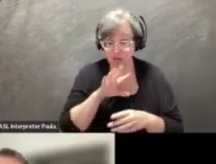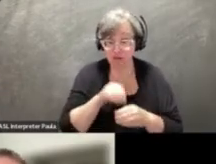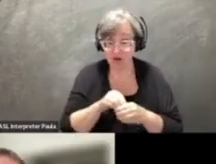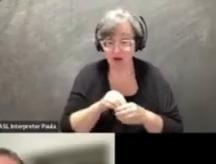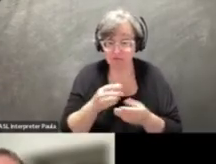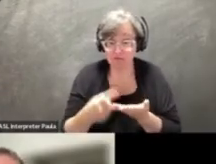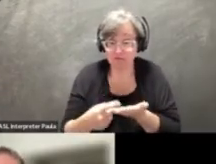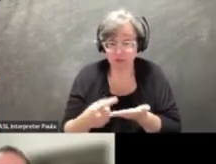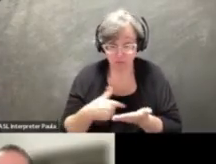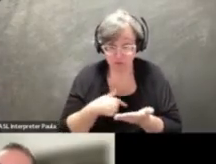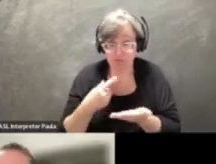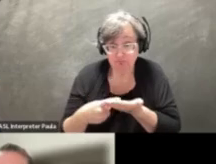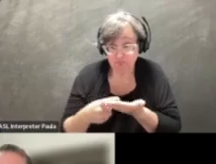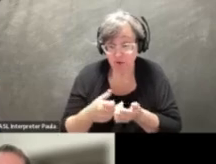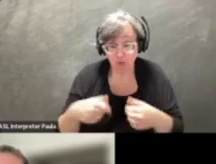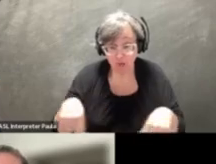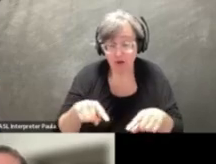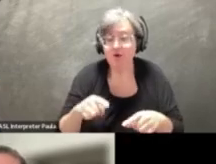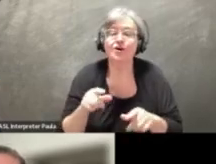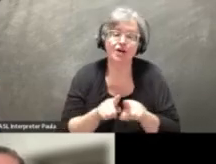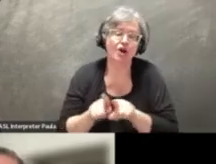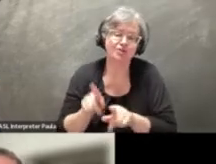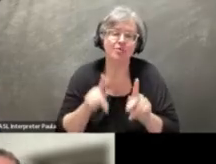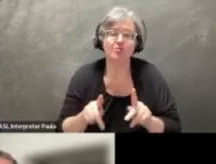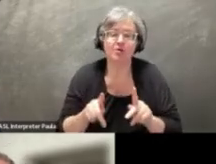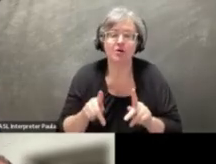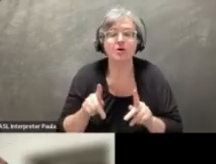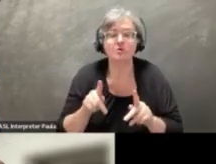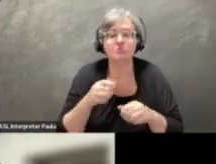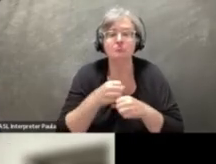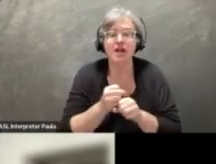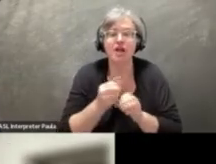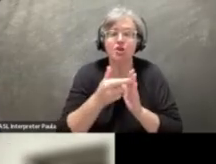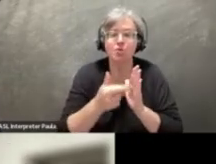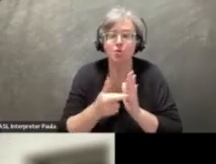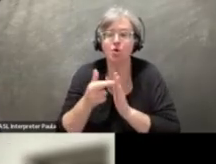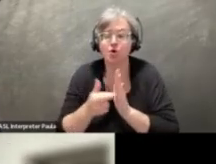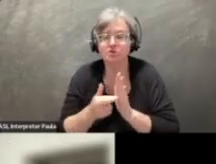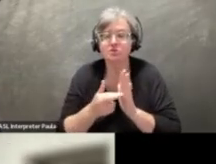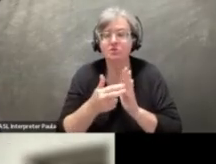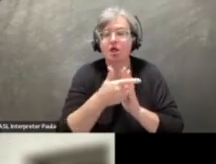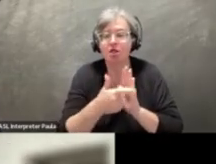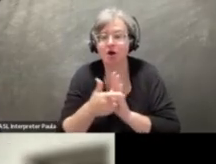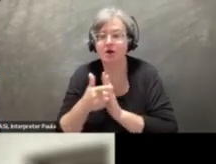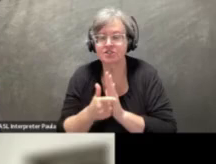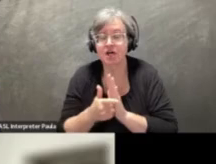conversations with them? And of course, those making rules and legislation, all of those are those system advocates that we really need to be focusing on,